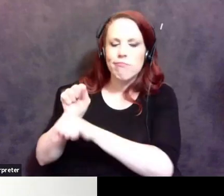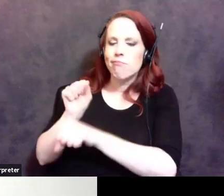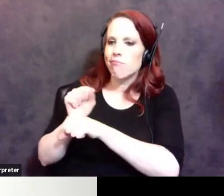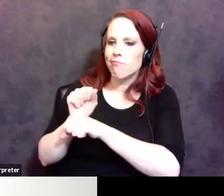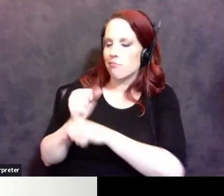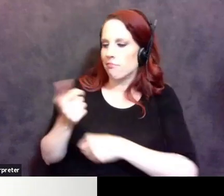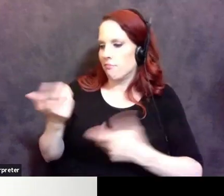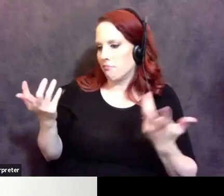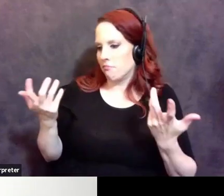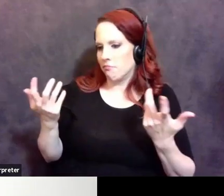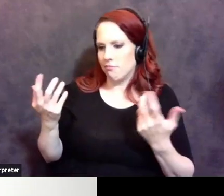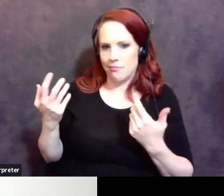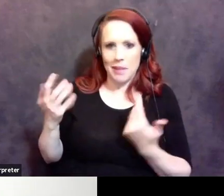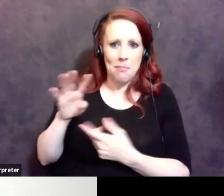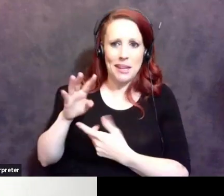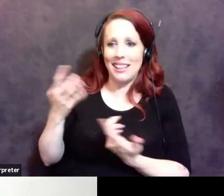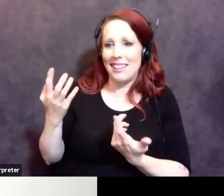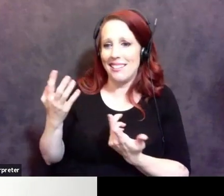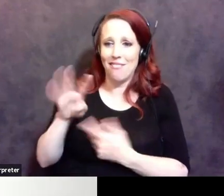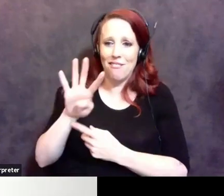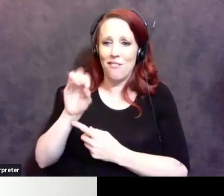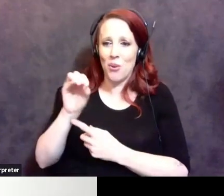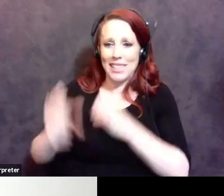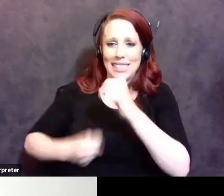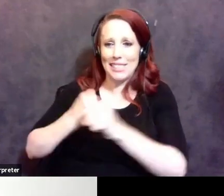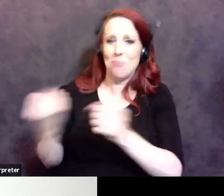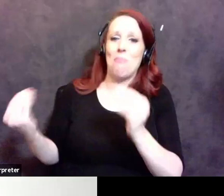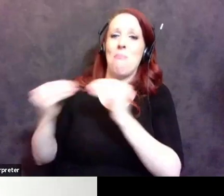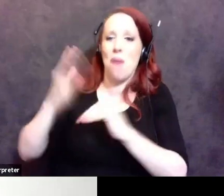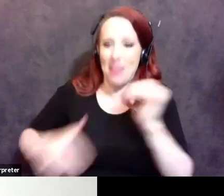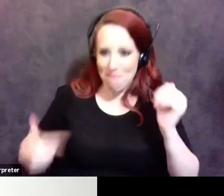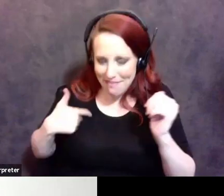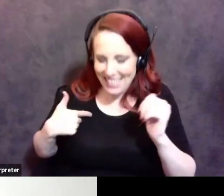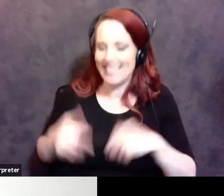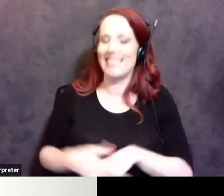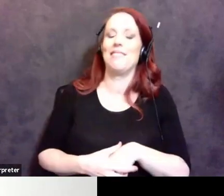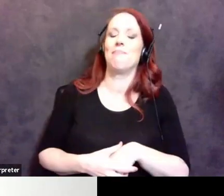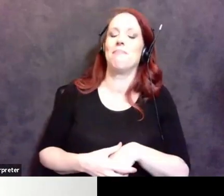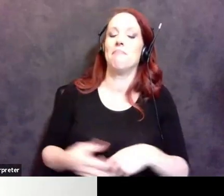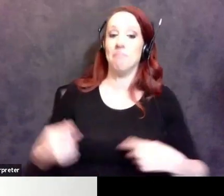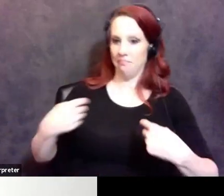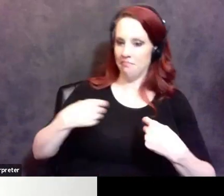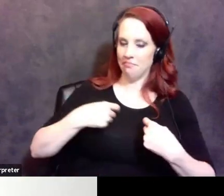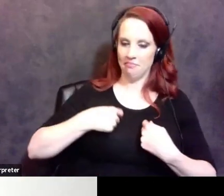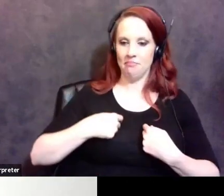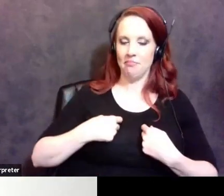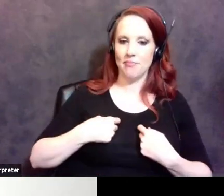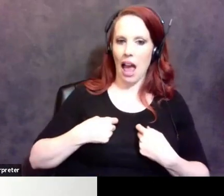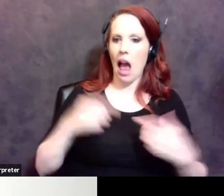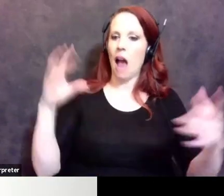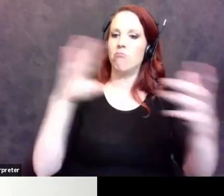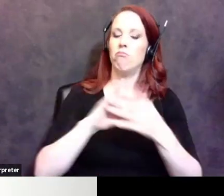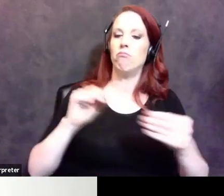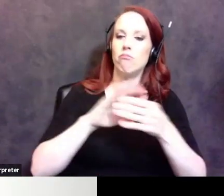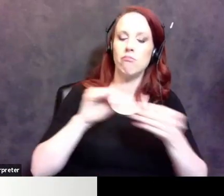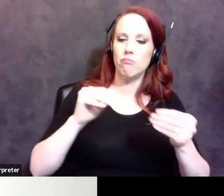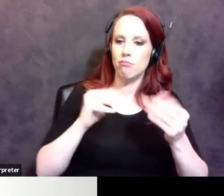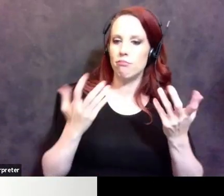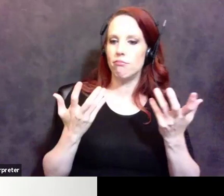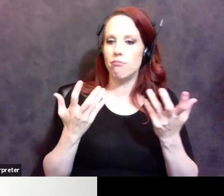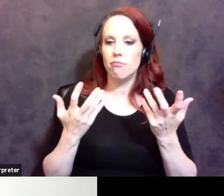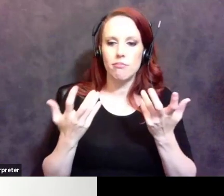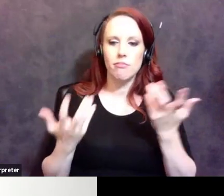say four decades longer than I have, and I would talk about I was making a statement